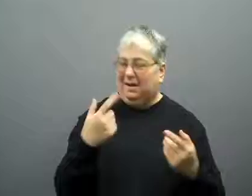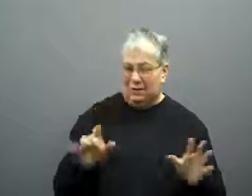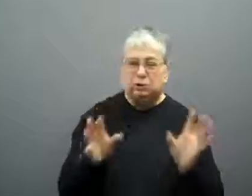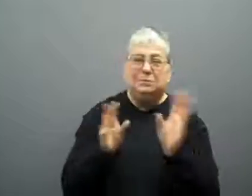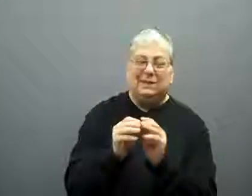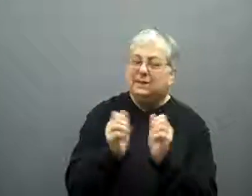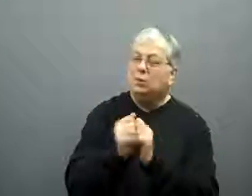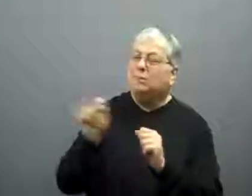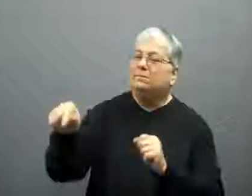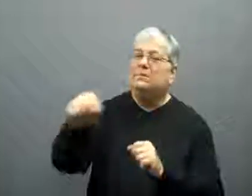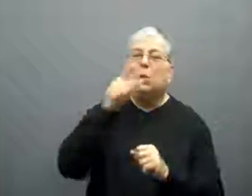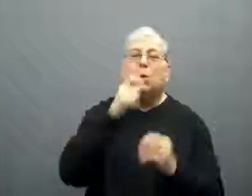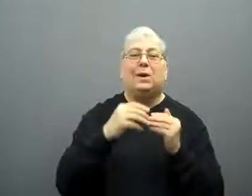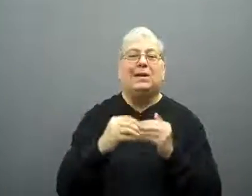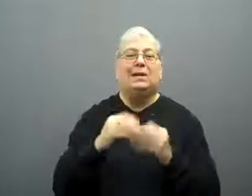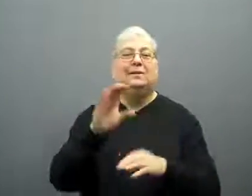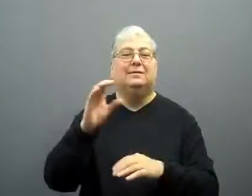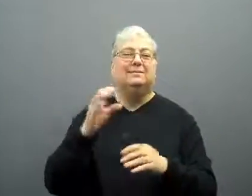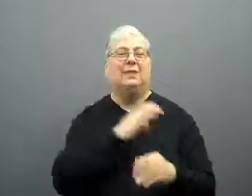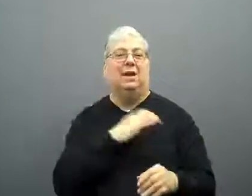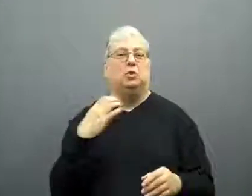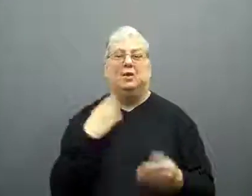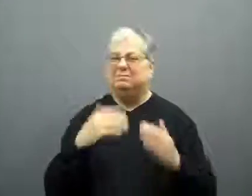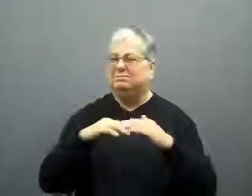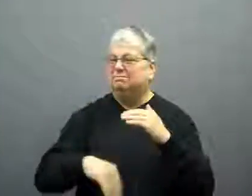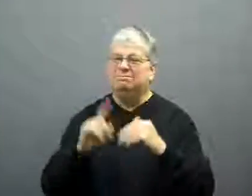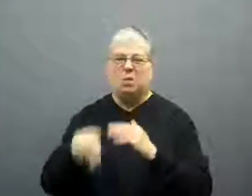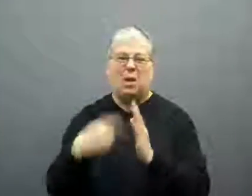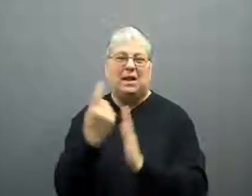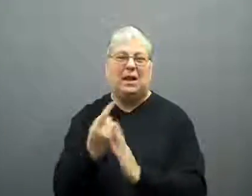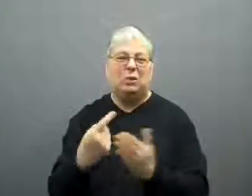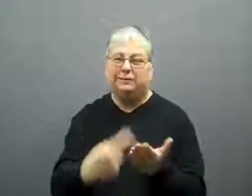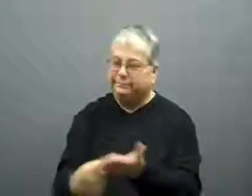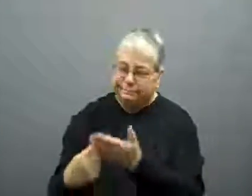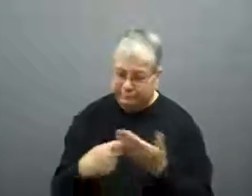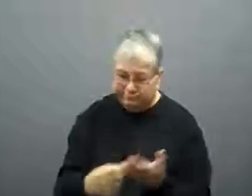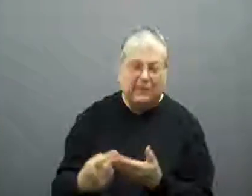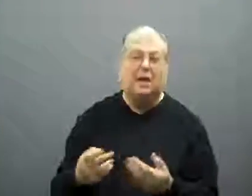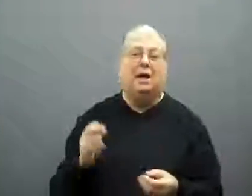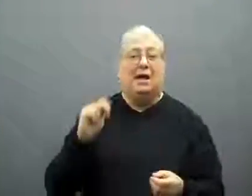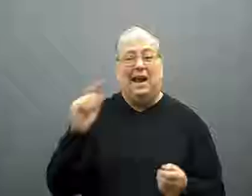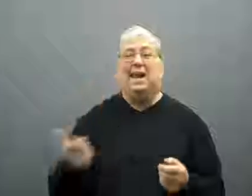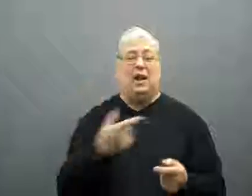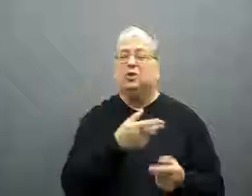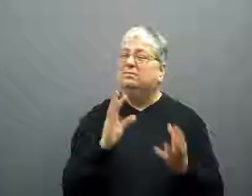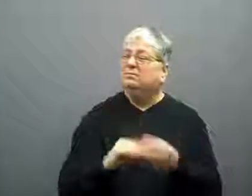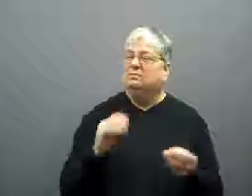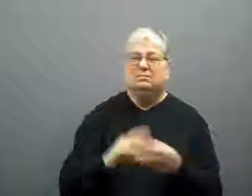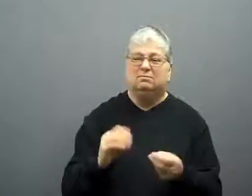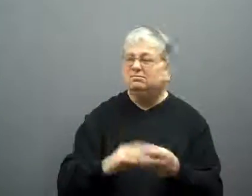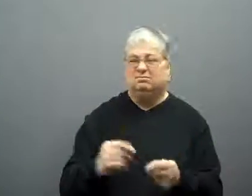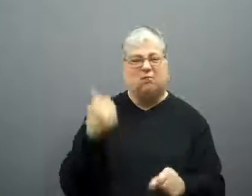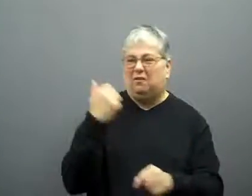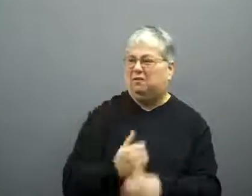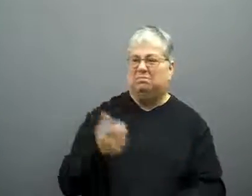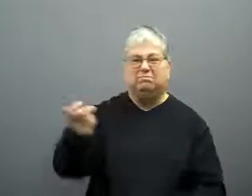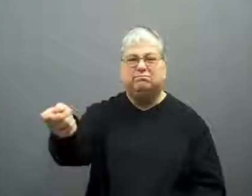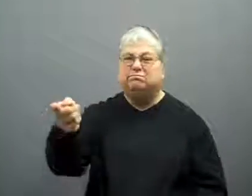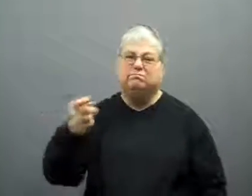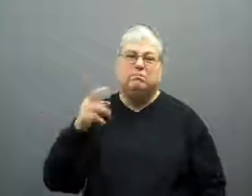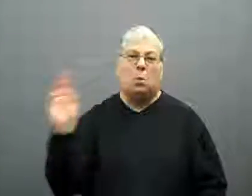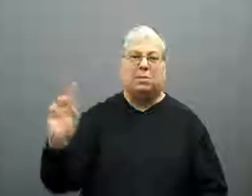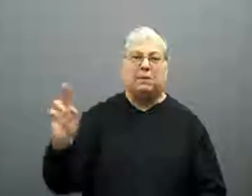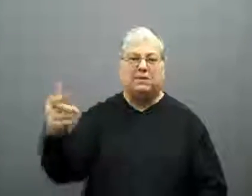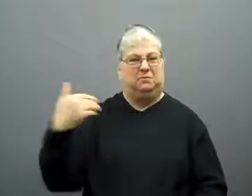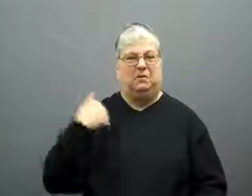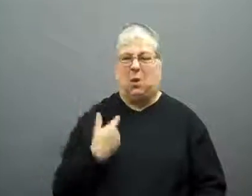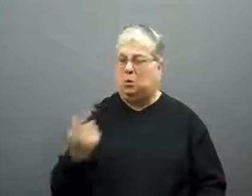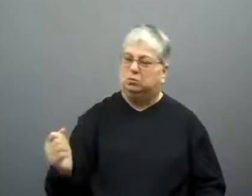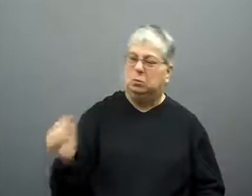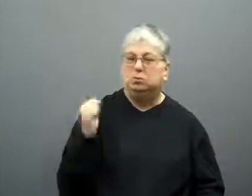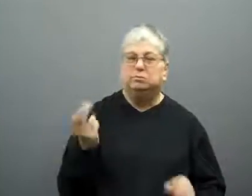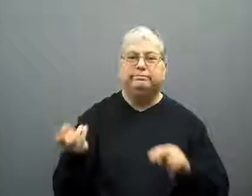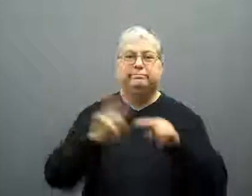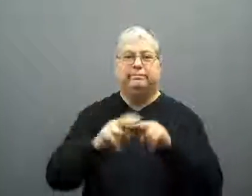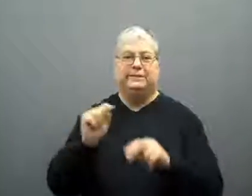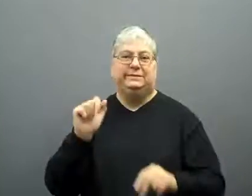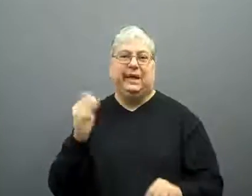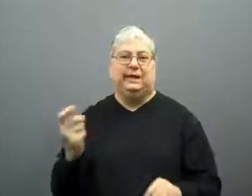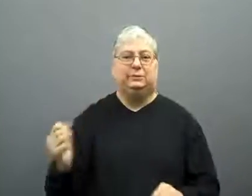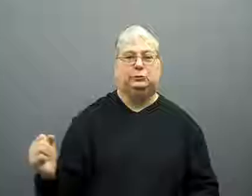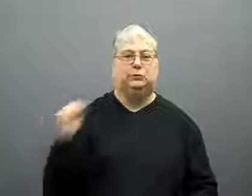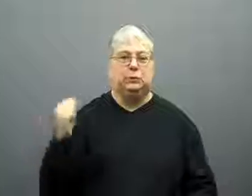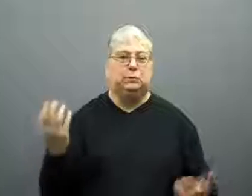He met with Congressional leaders for less than an hour.